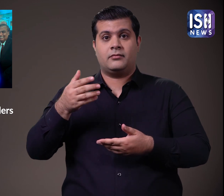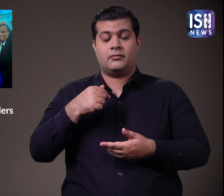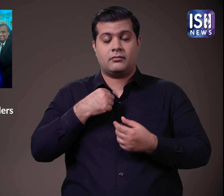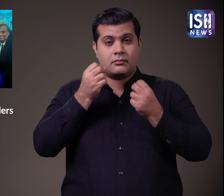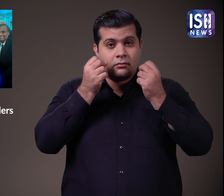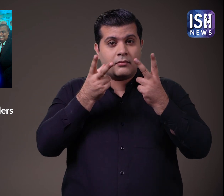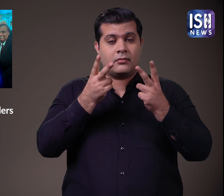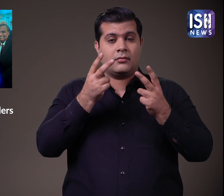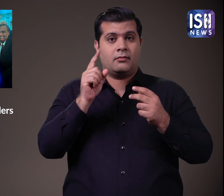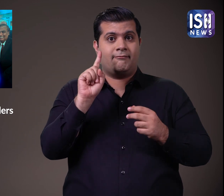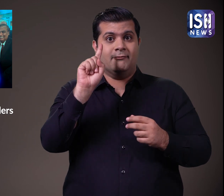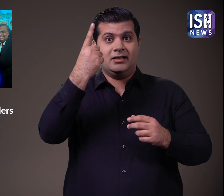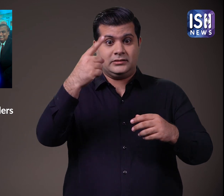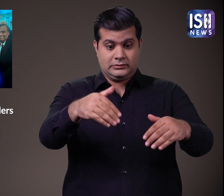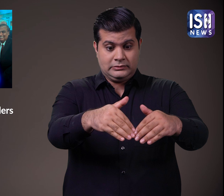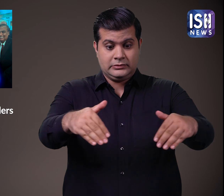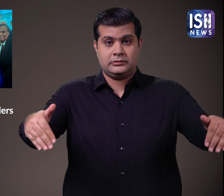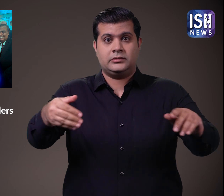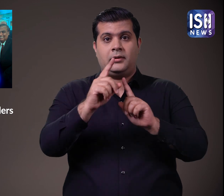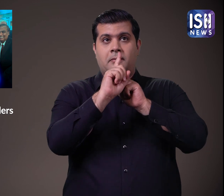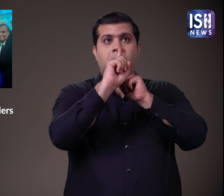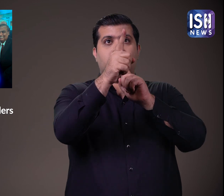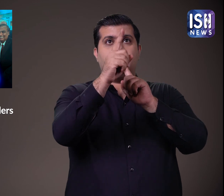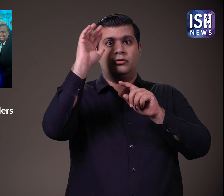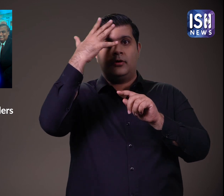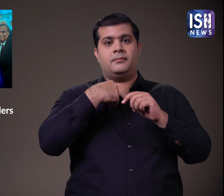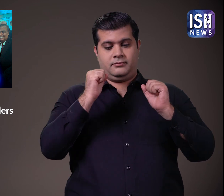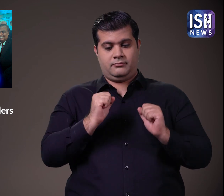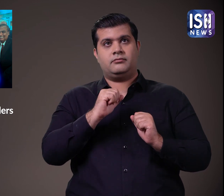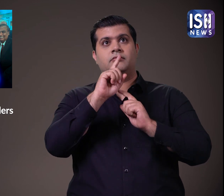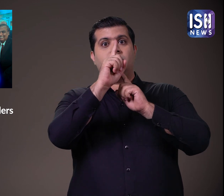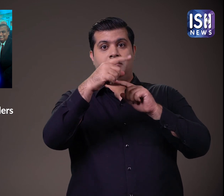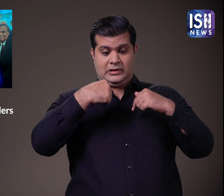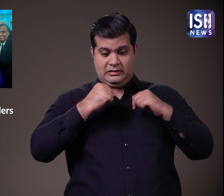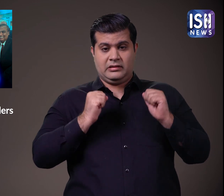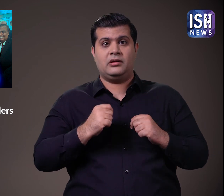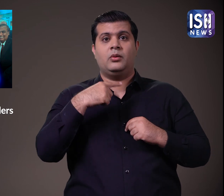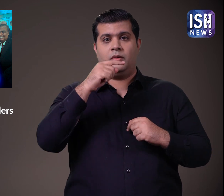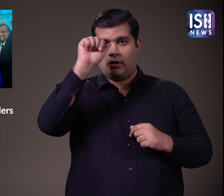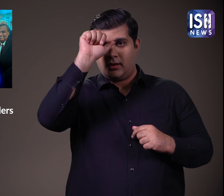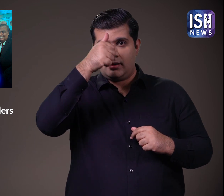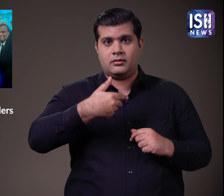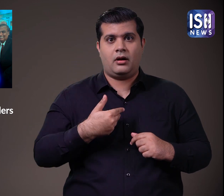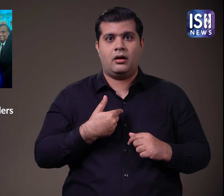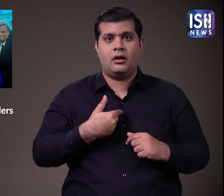Surprisingly, right in front of the Trump's stage, in the first row was an Indian.